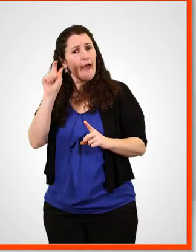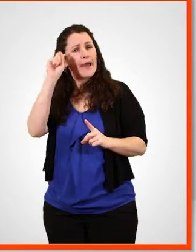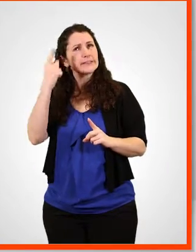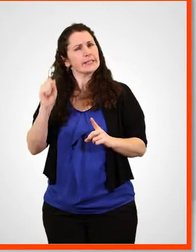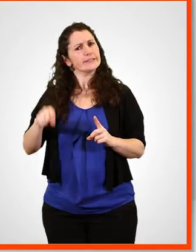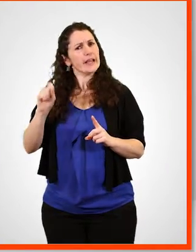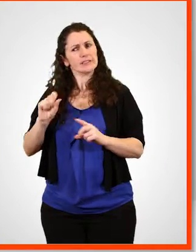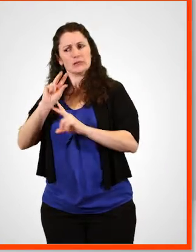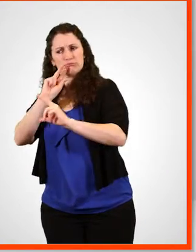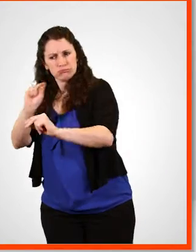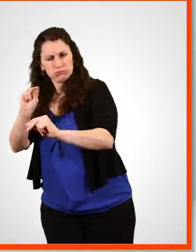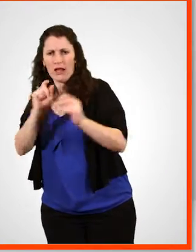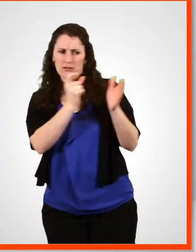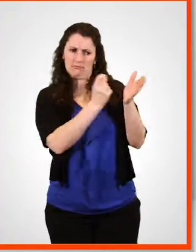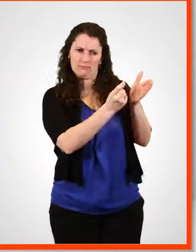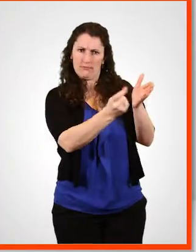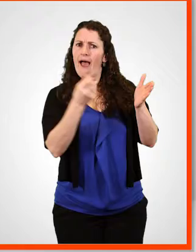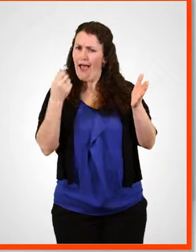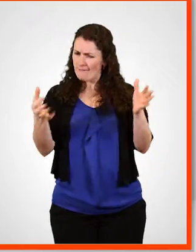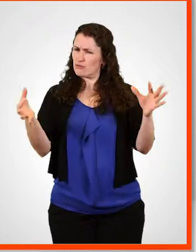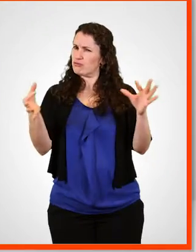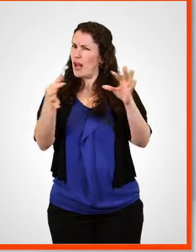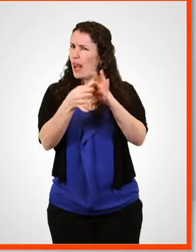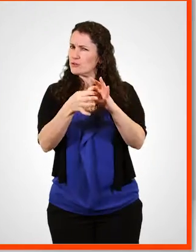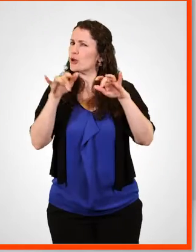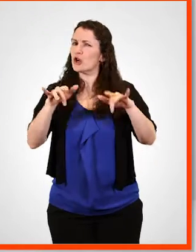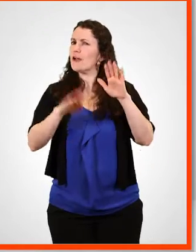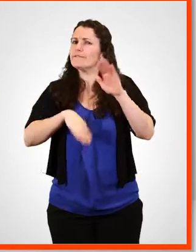So this challenge we set for them between the ages of 4 and 6